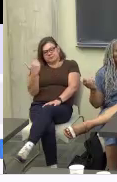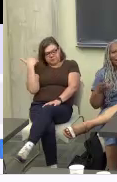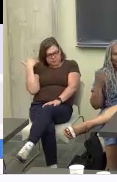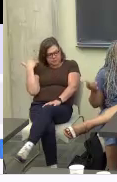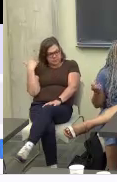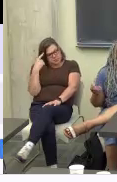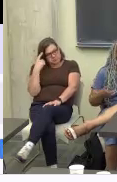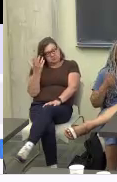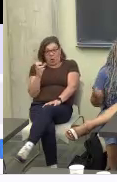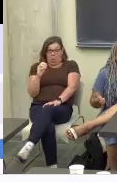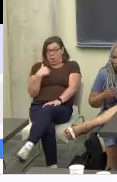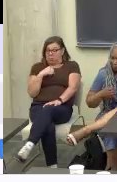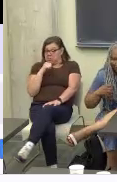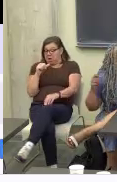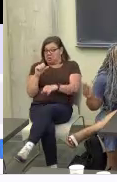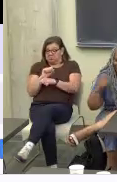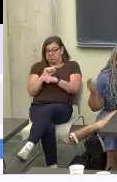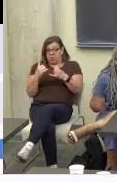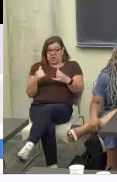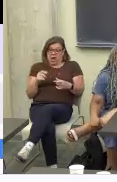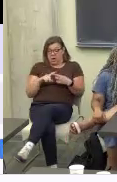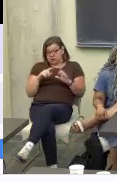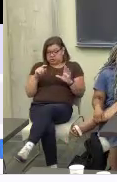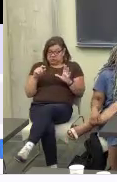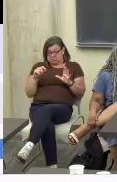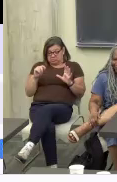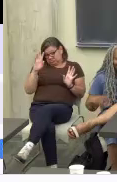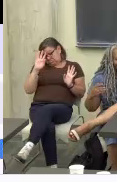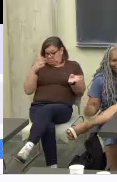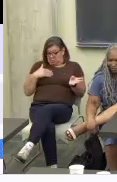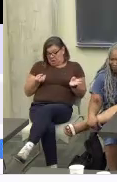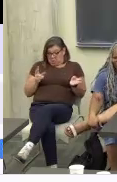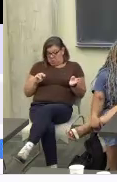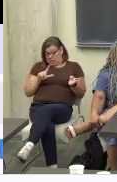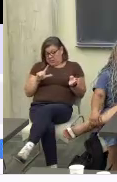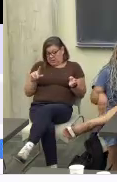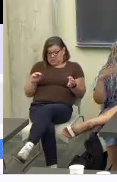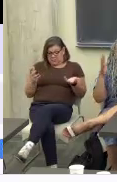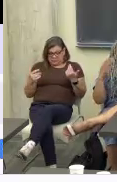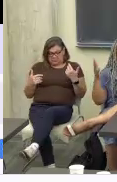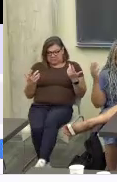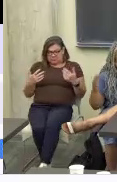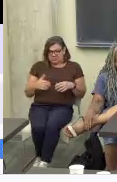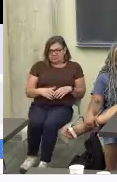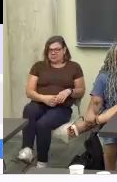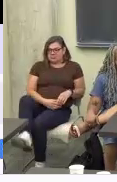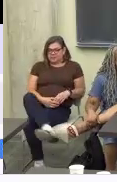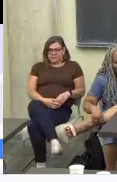You know, I'm unemployed now. I'll just, you know, whip up an LLM that does, you know, helps people